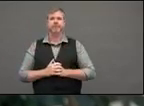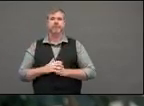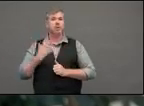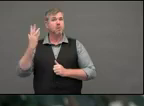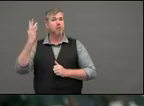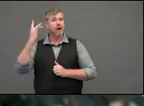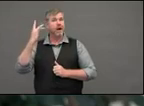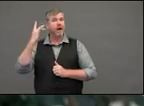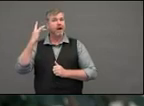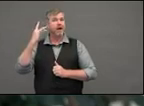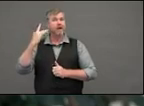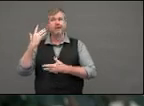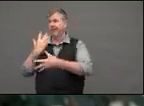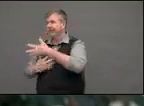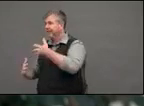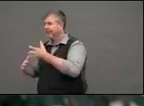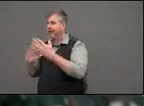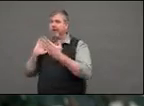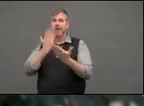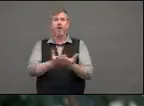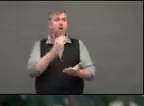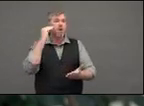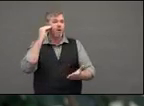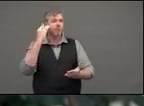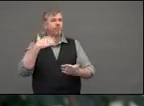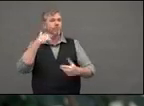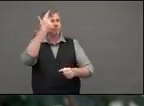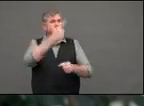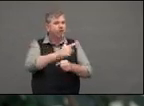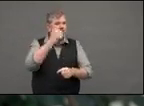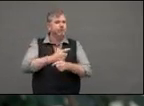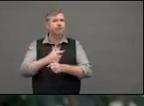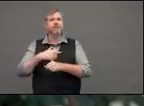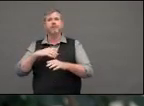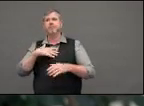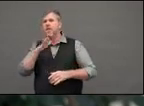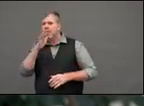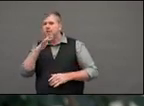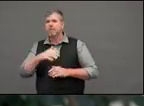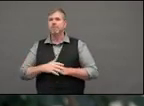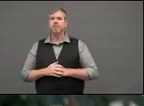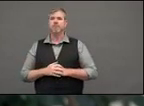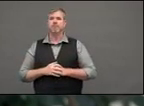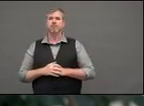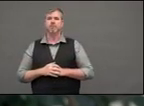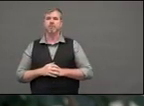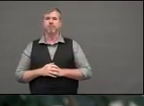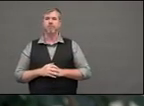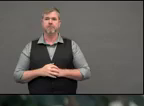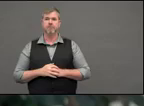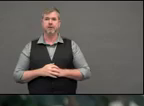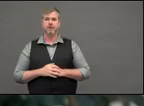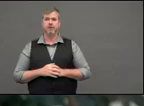mother and i know that in order in order for me to be healthy